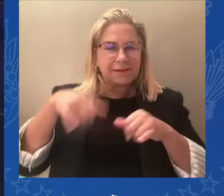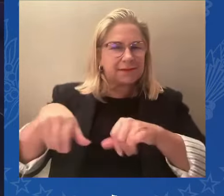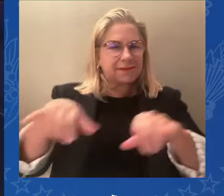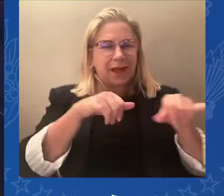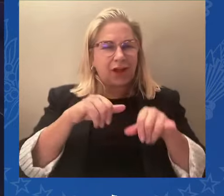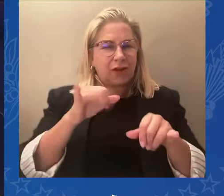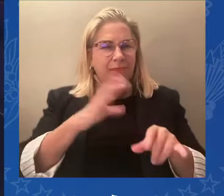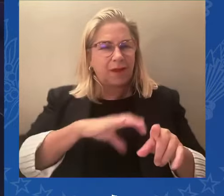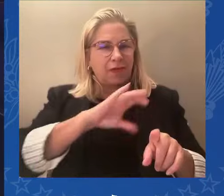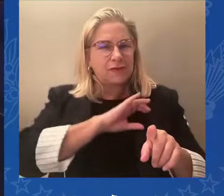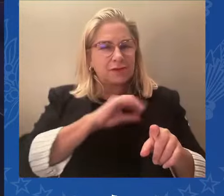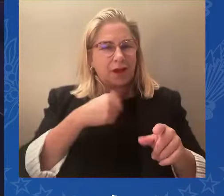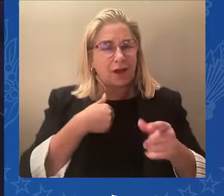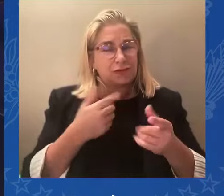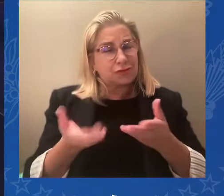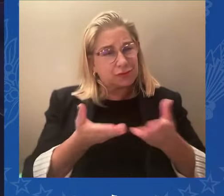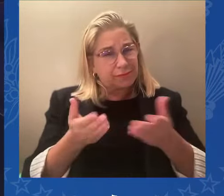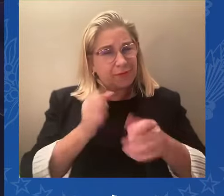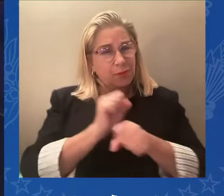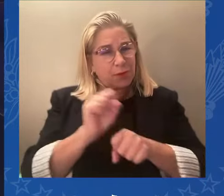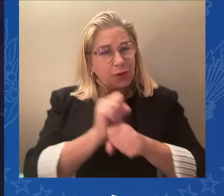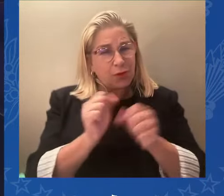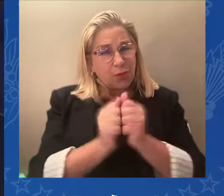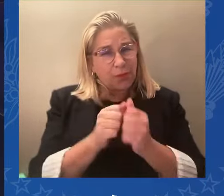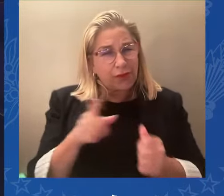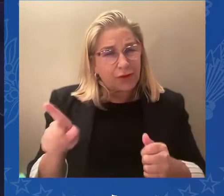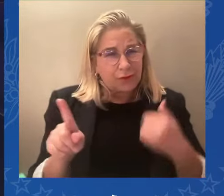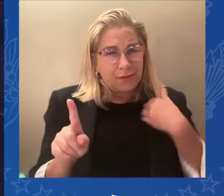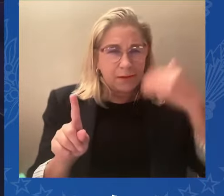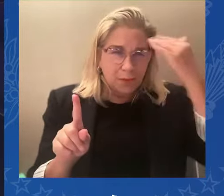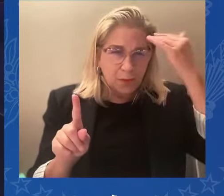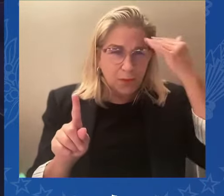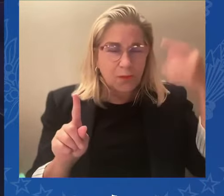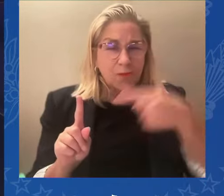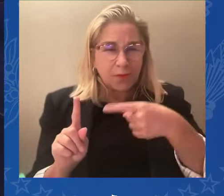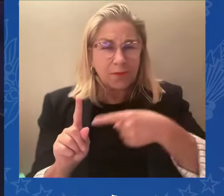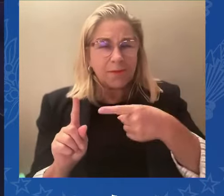and watch her take the oath of office as president of the United States of America.